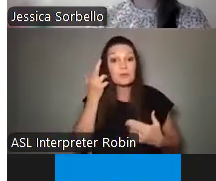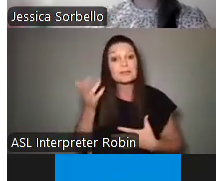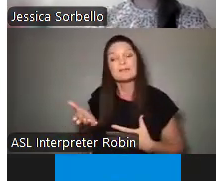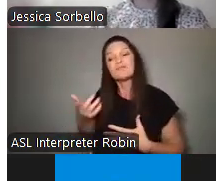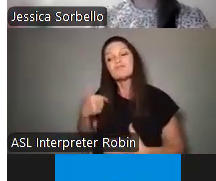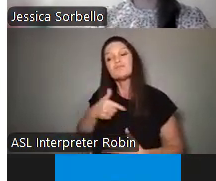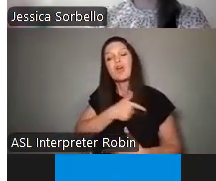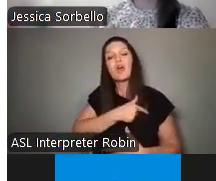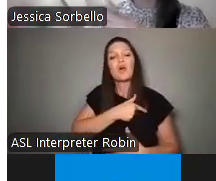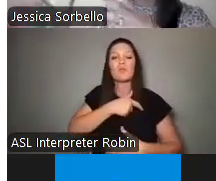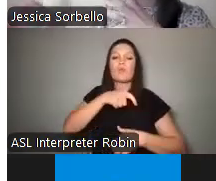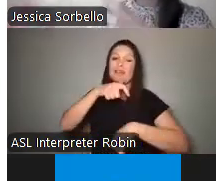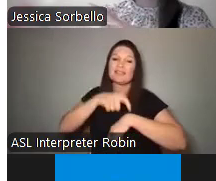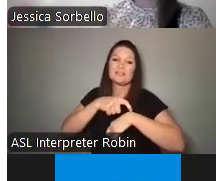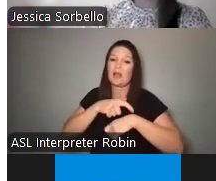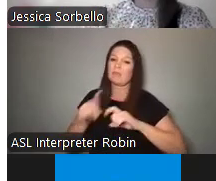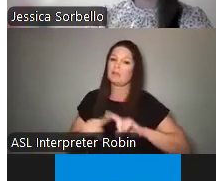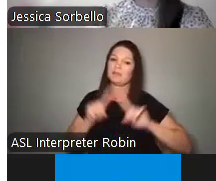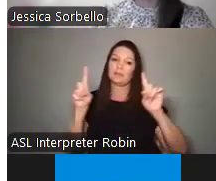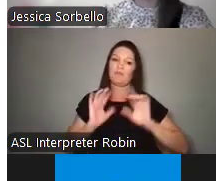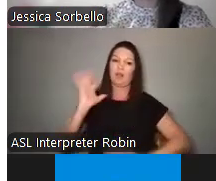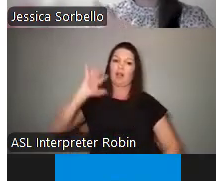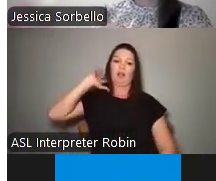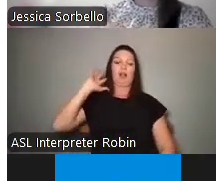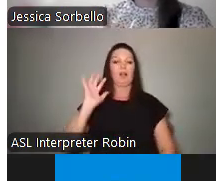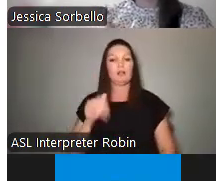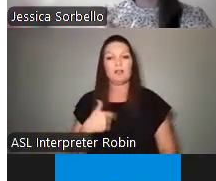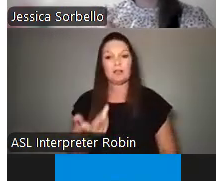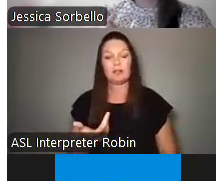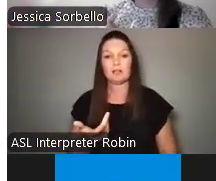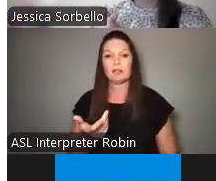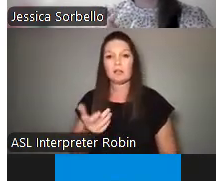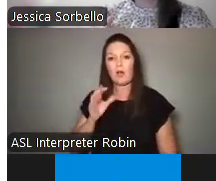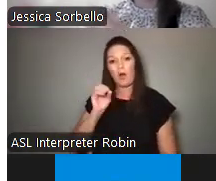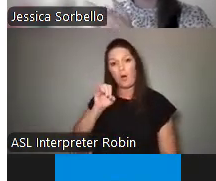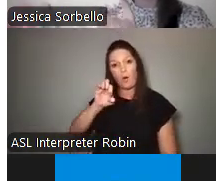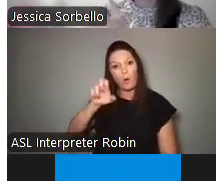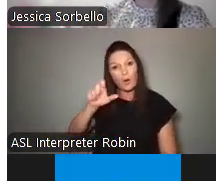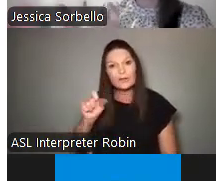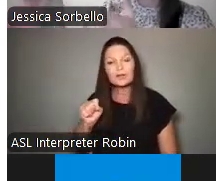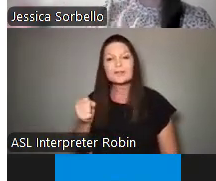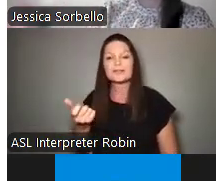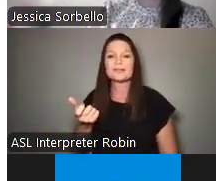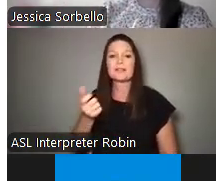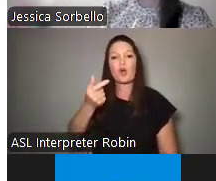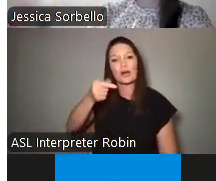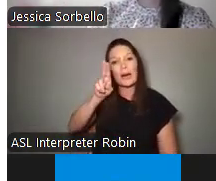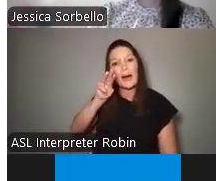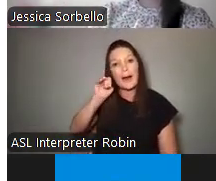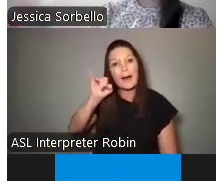again that potentially solution. Where, okay I hear you have a cough, and I hear that, you know, smoking is